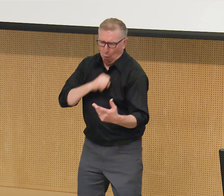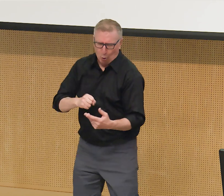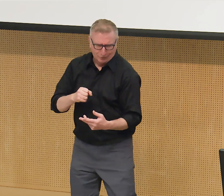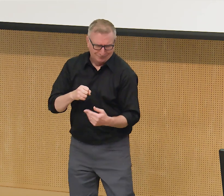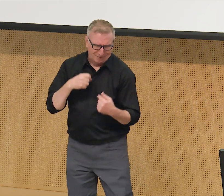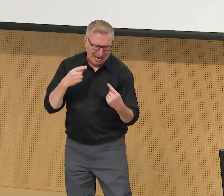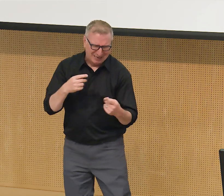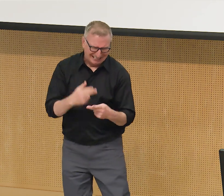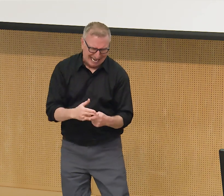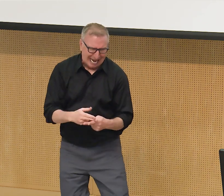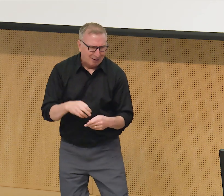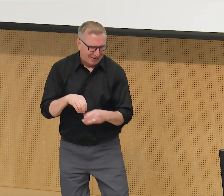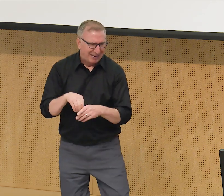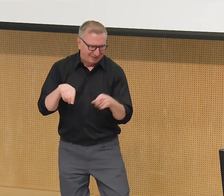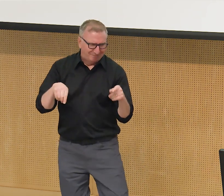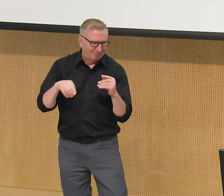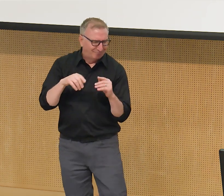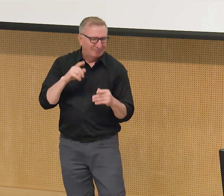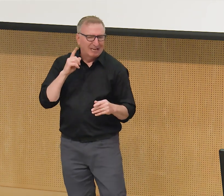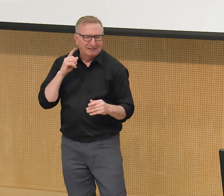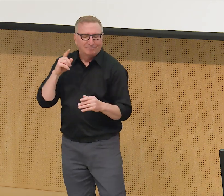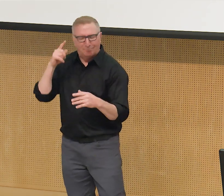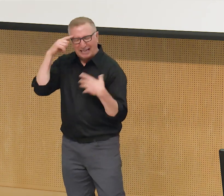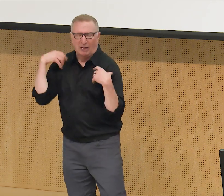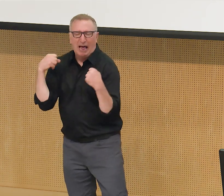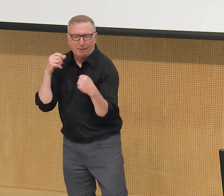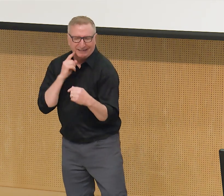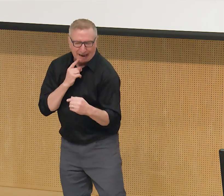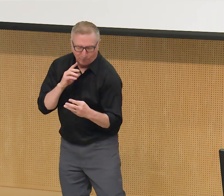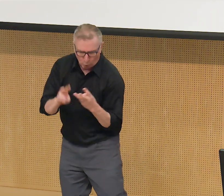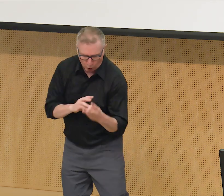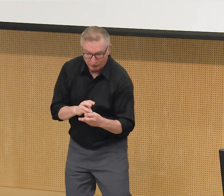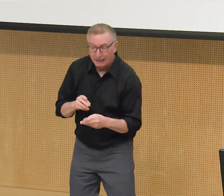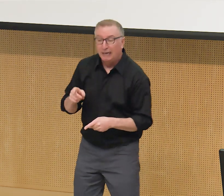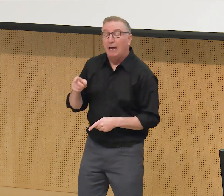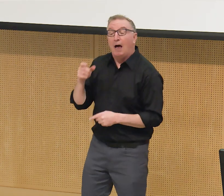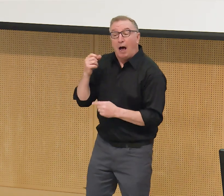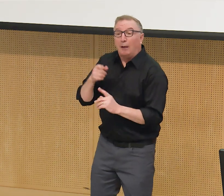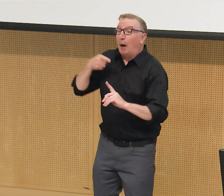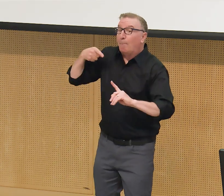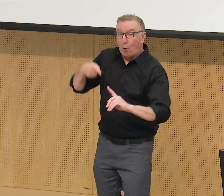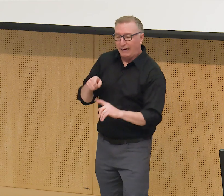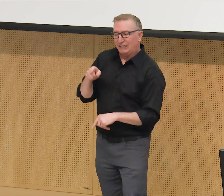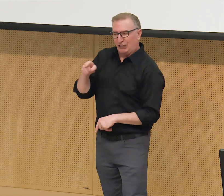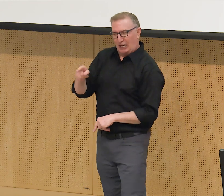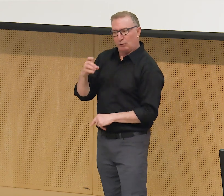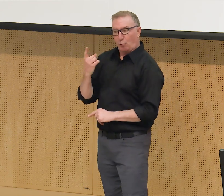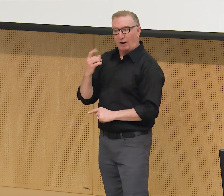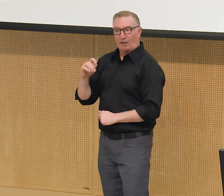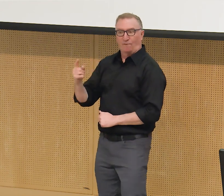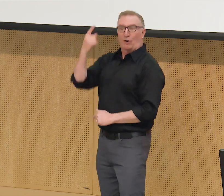and--it's an old famous name in the mental health Deaf world.